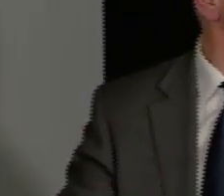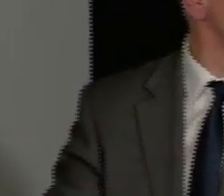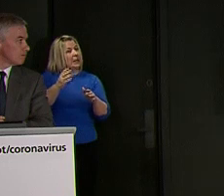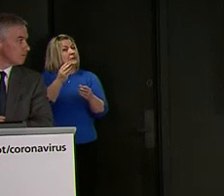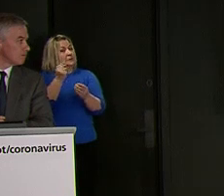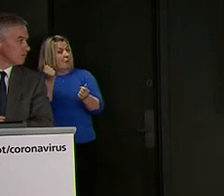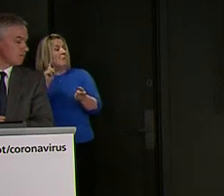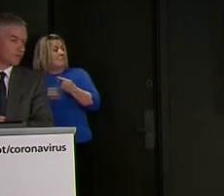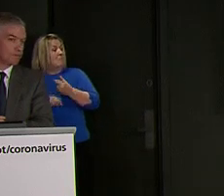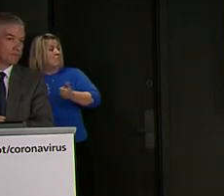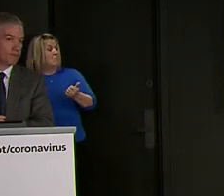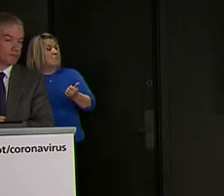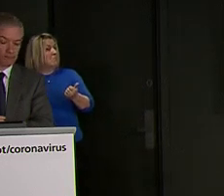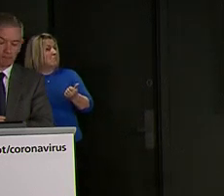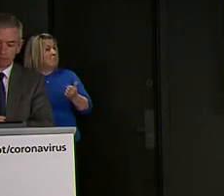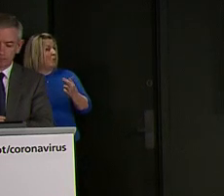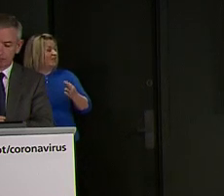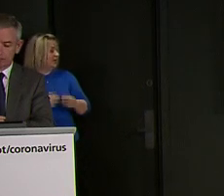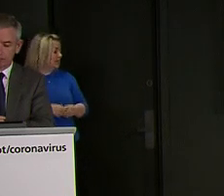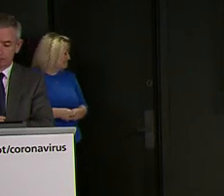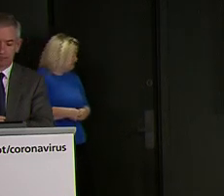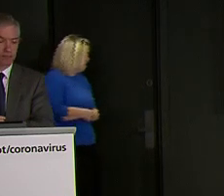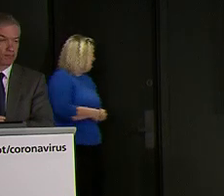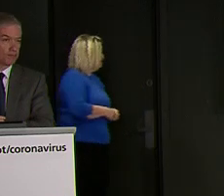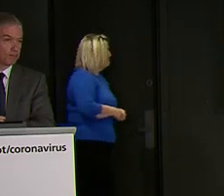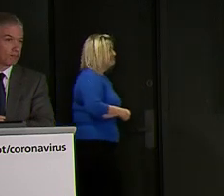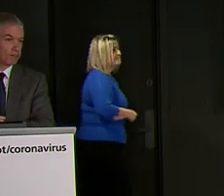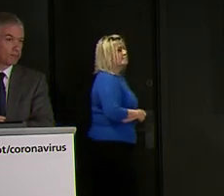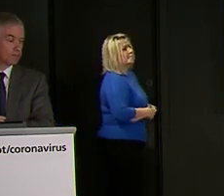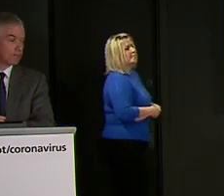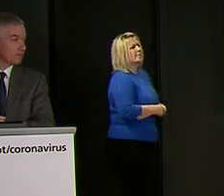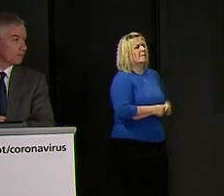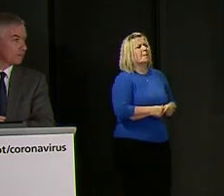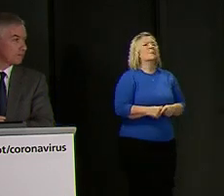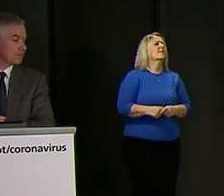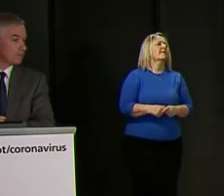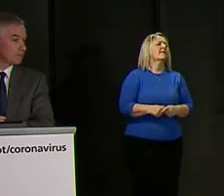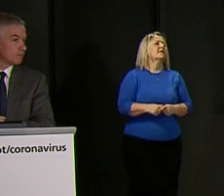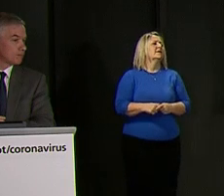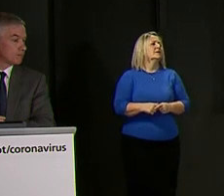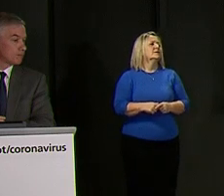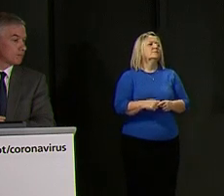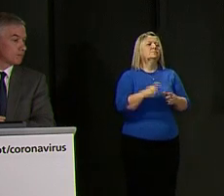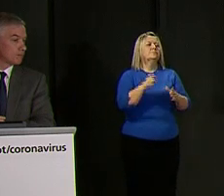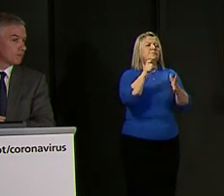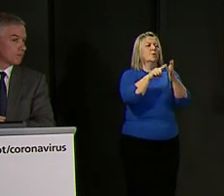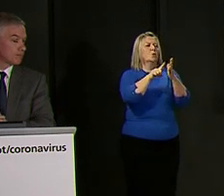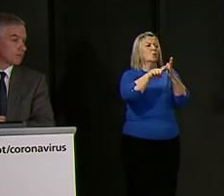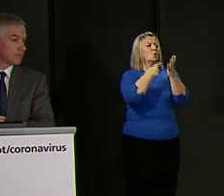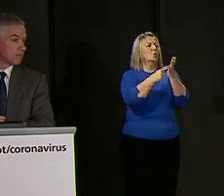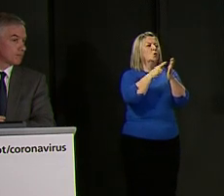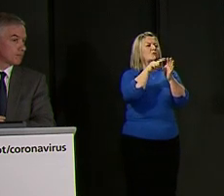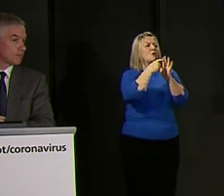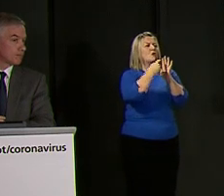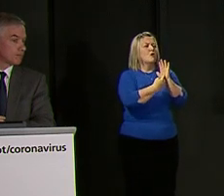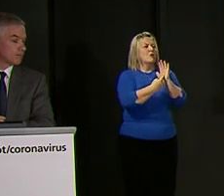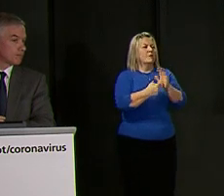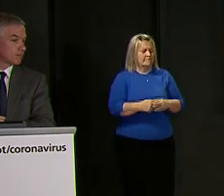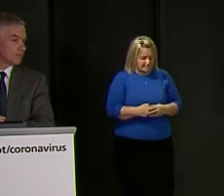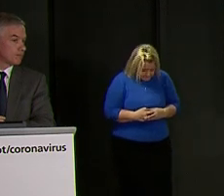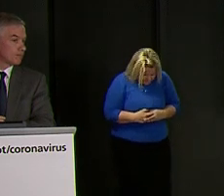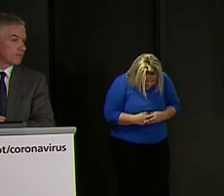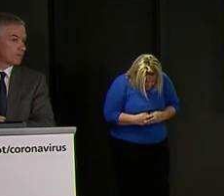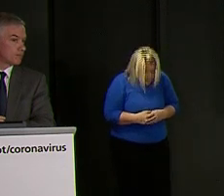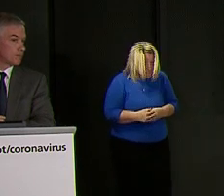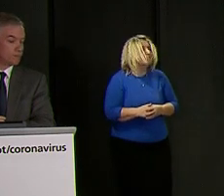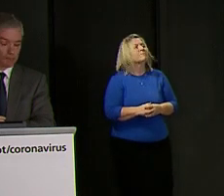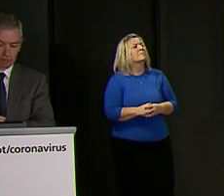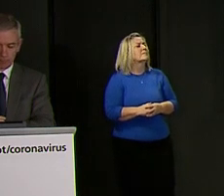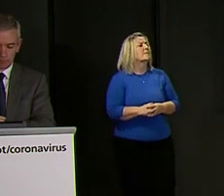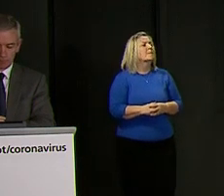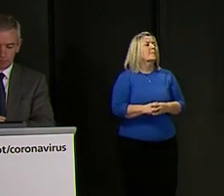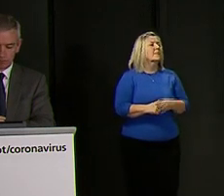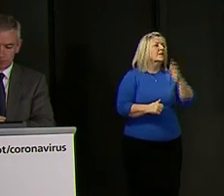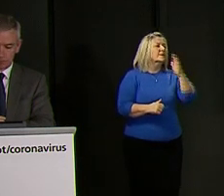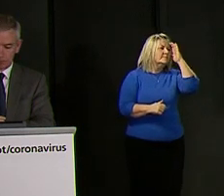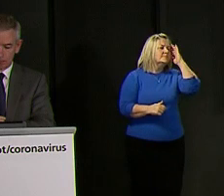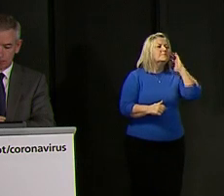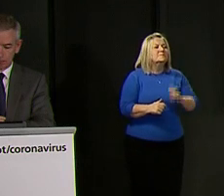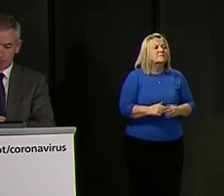poor Malik from the career you can all serve in first minister a certain